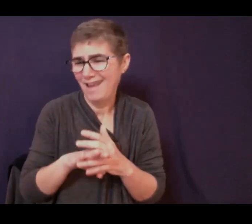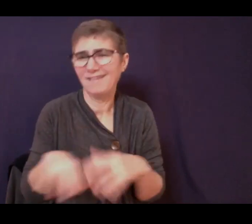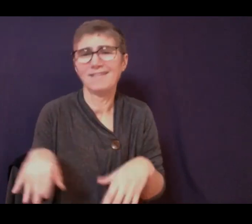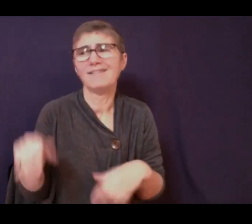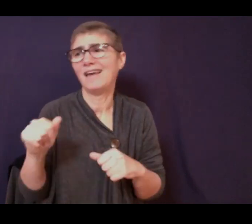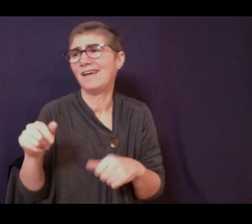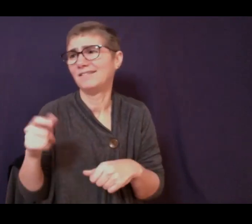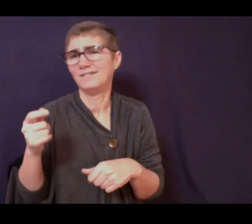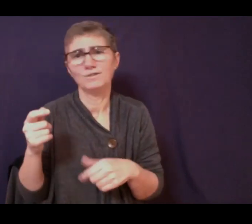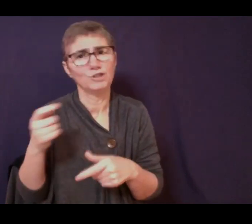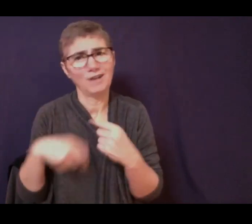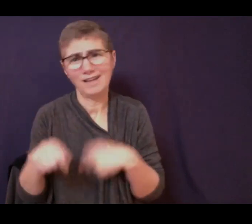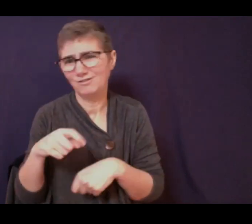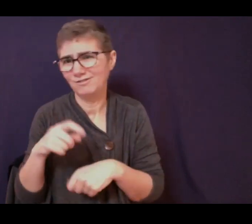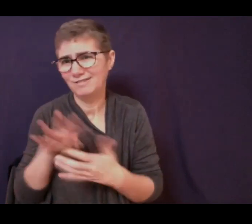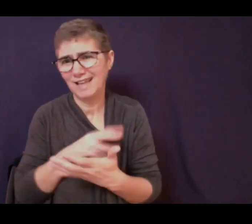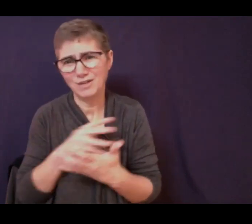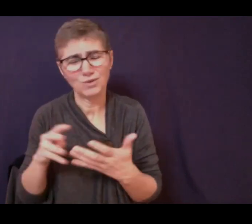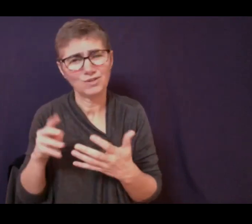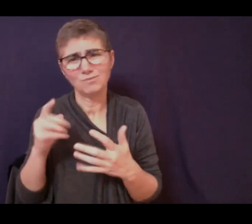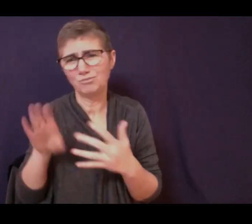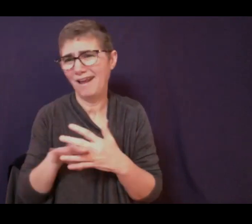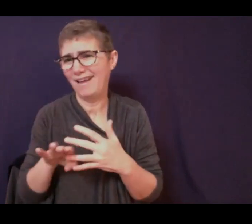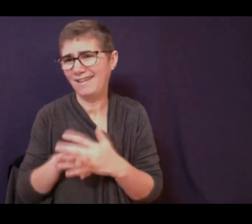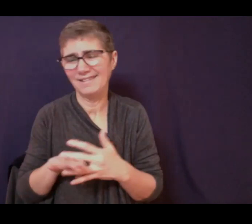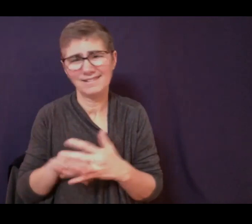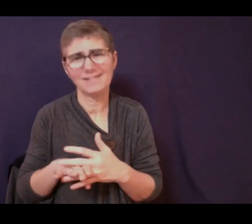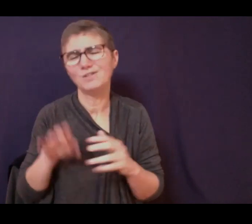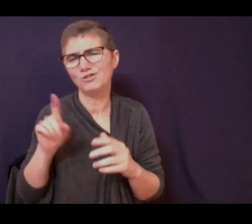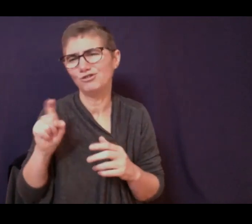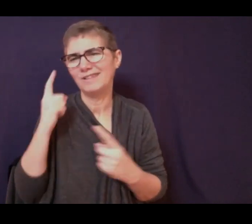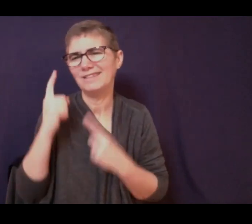their schedule and that's probably something you would want to consider it probably would